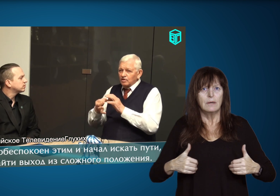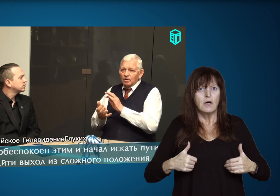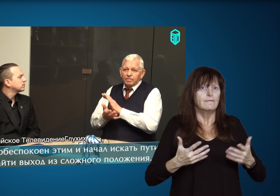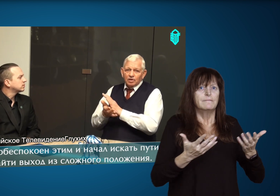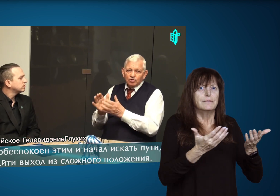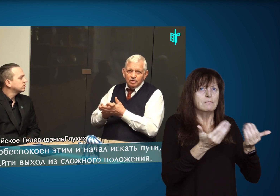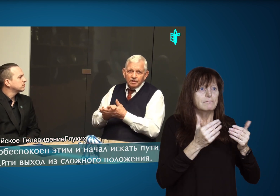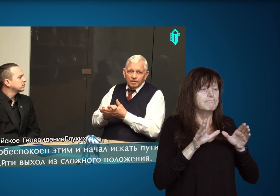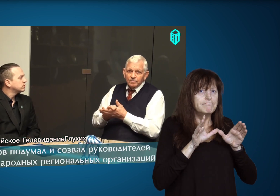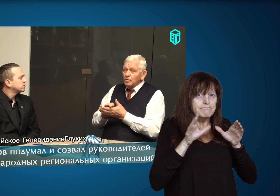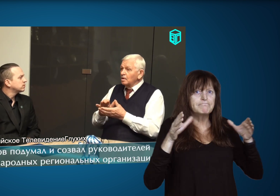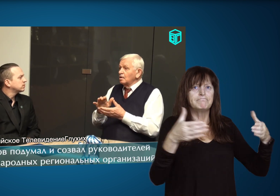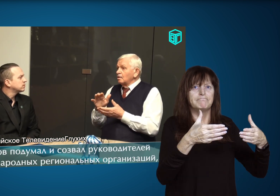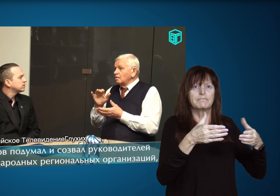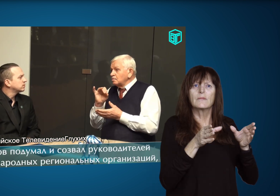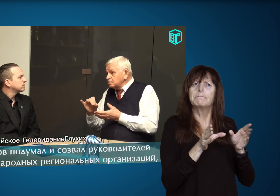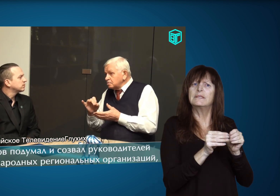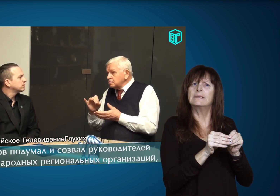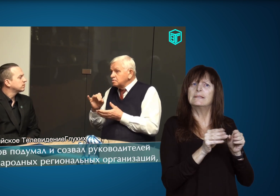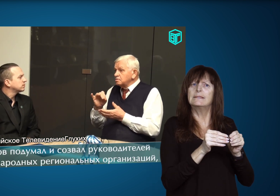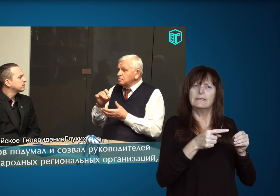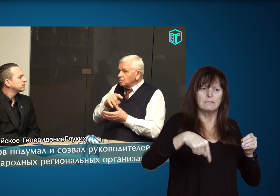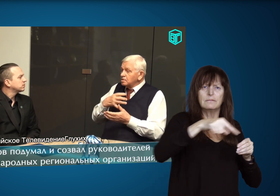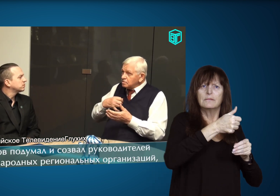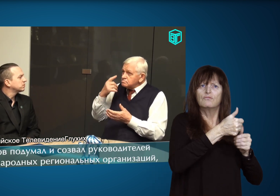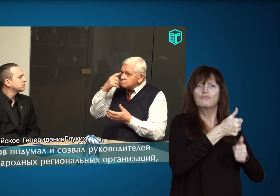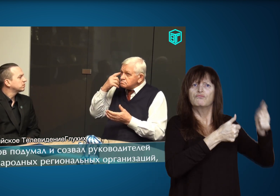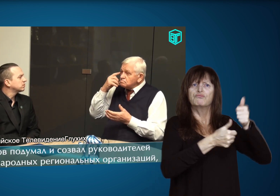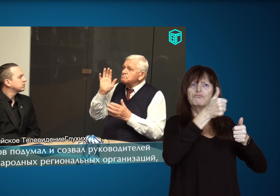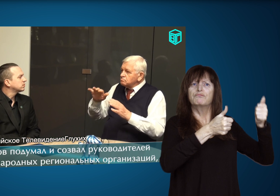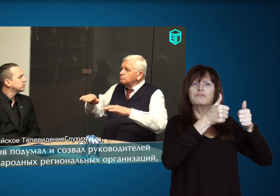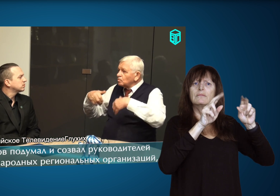Rebrov convened a meeting with the heads of international